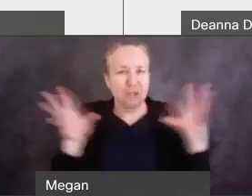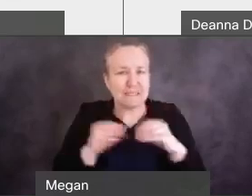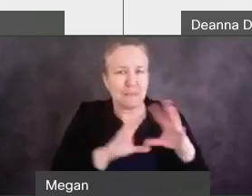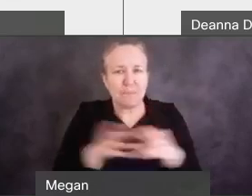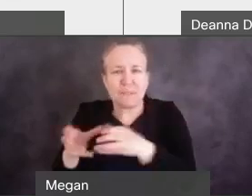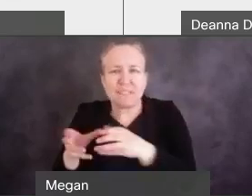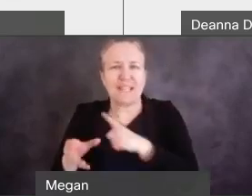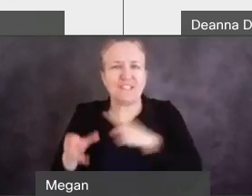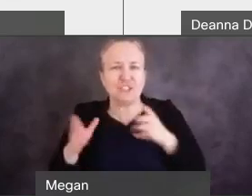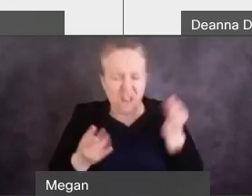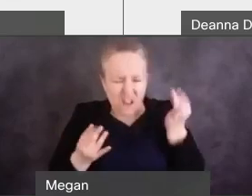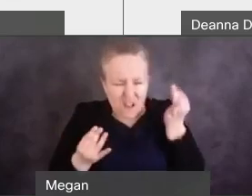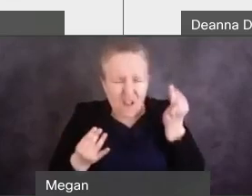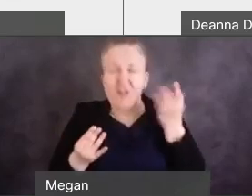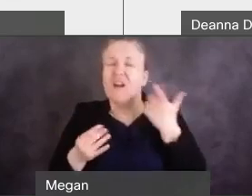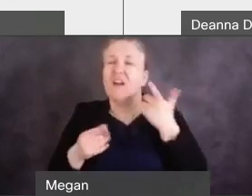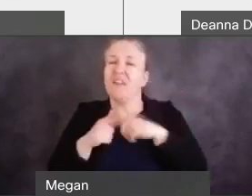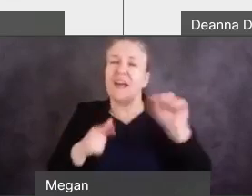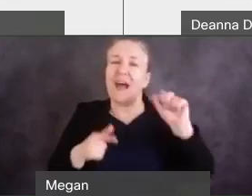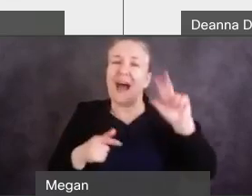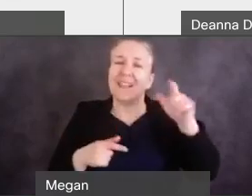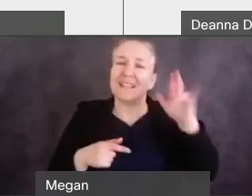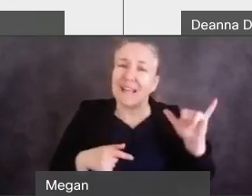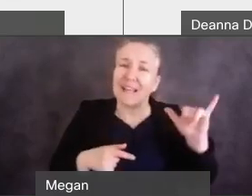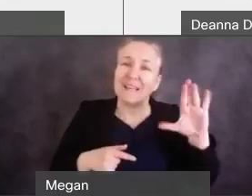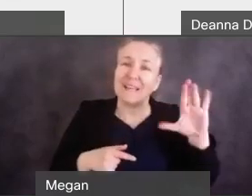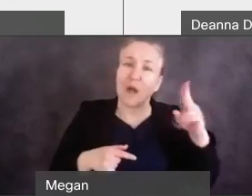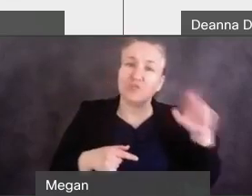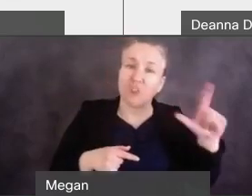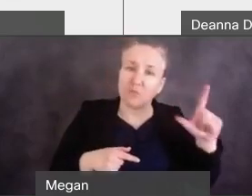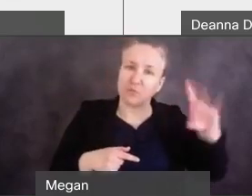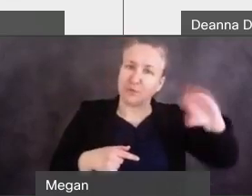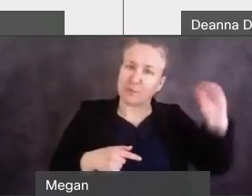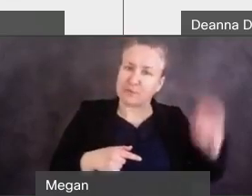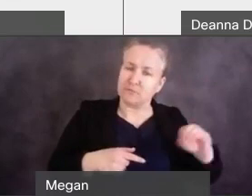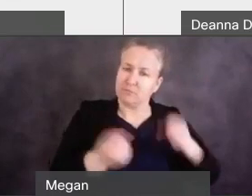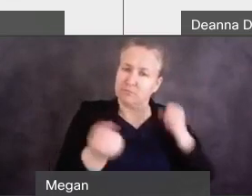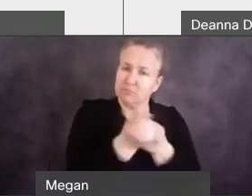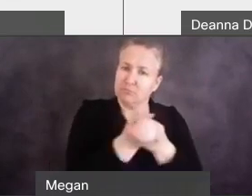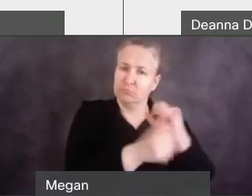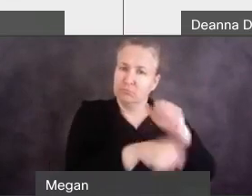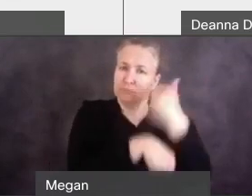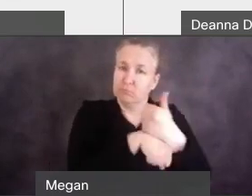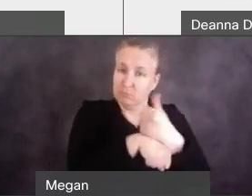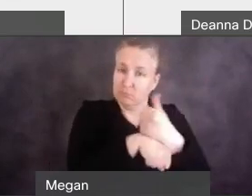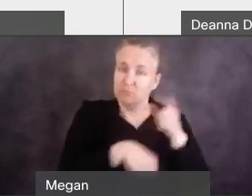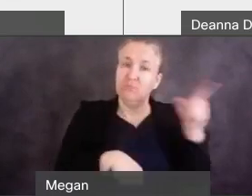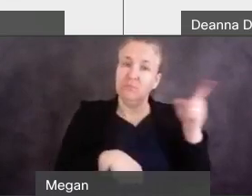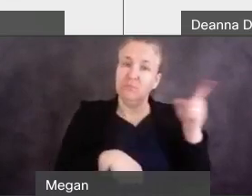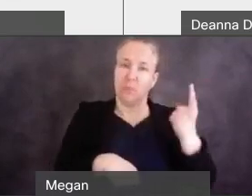night the Allegheny Council voted unanimously to support the creation of a single vaccine registry